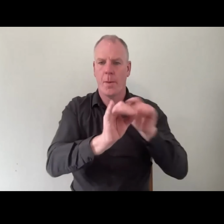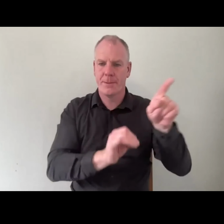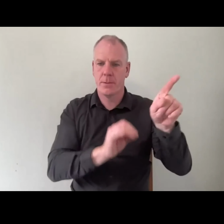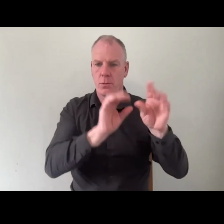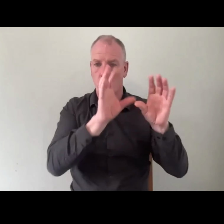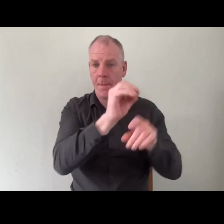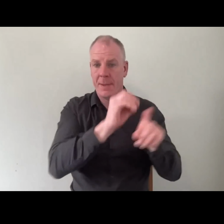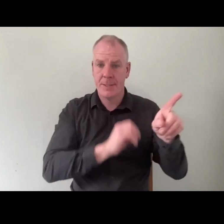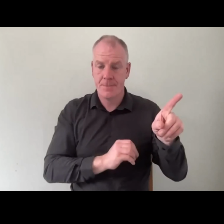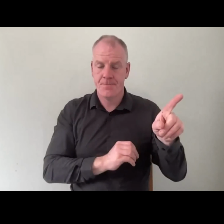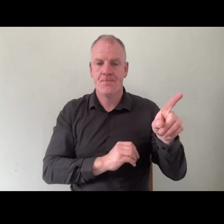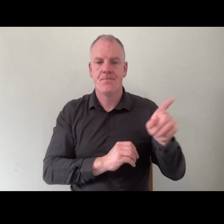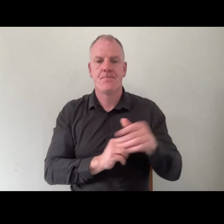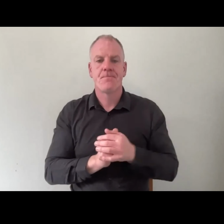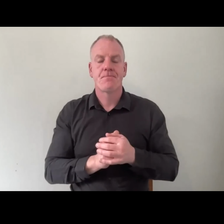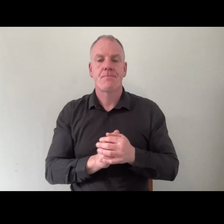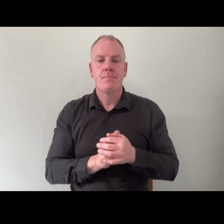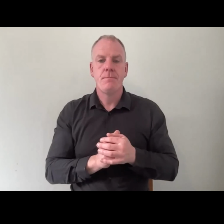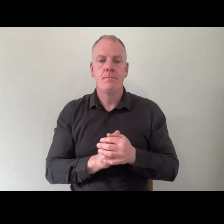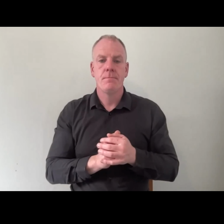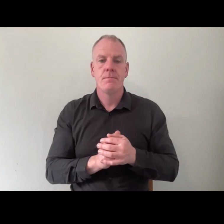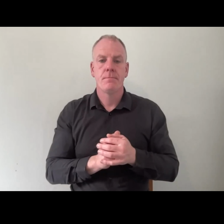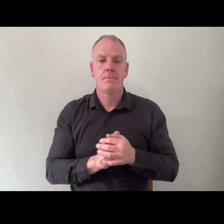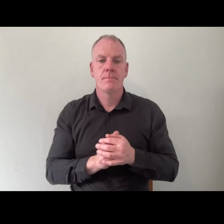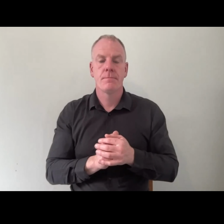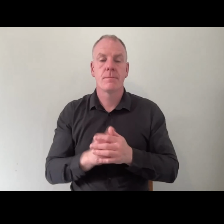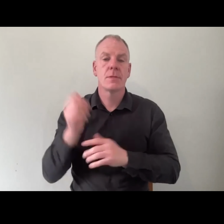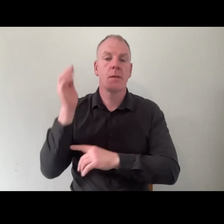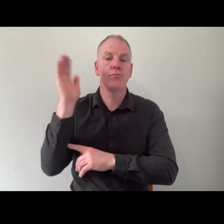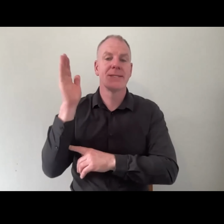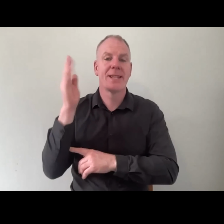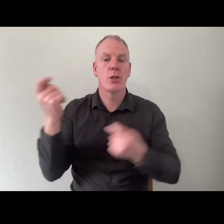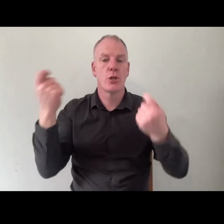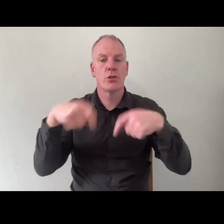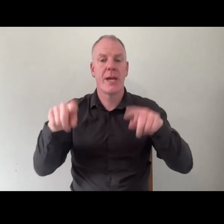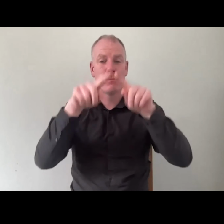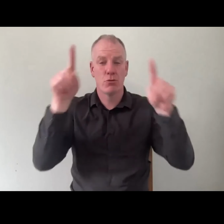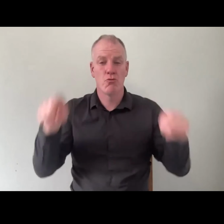If a presenter is sharing their presentation screen,